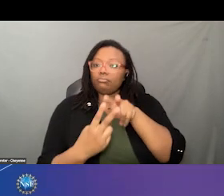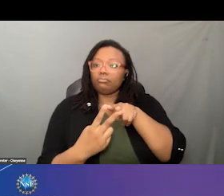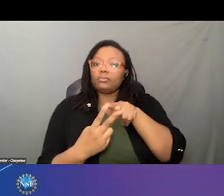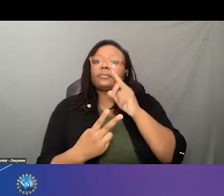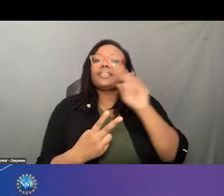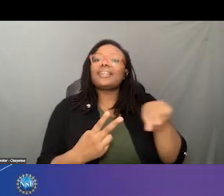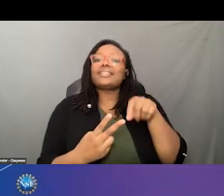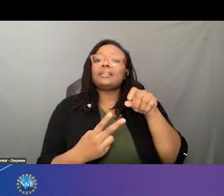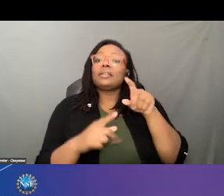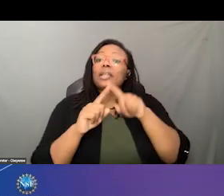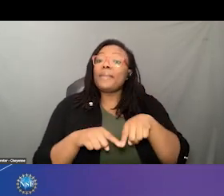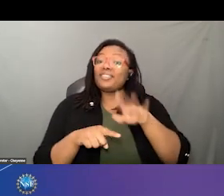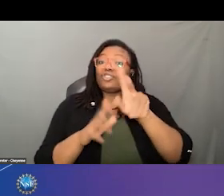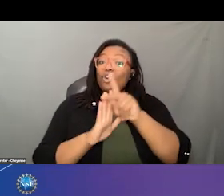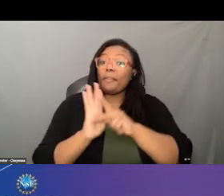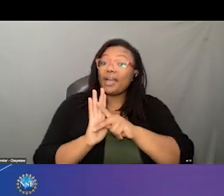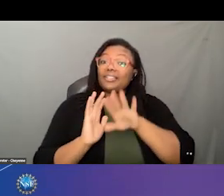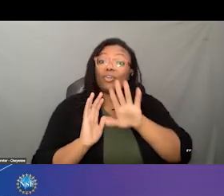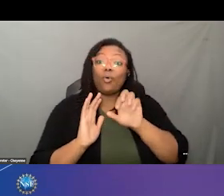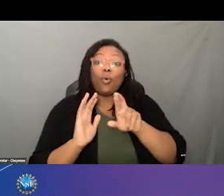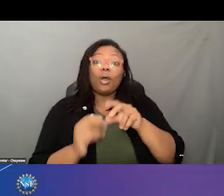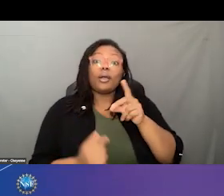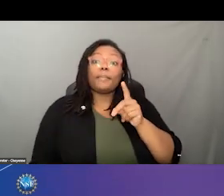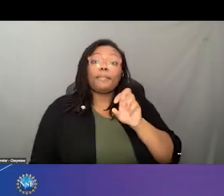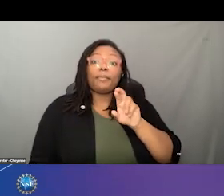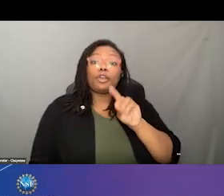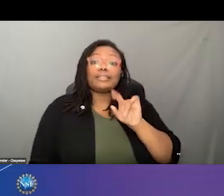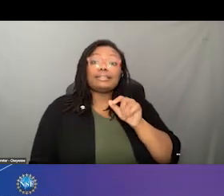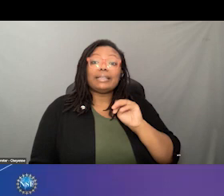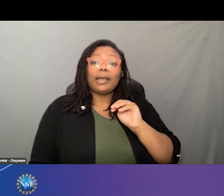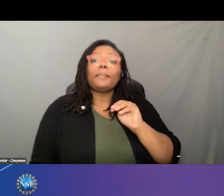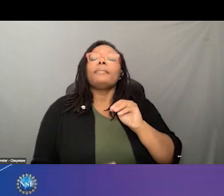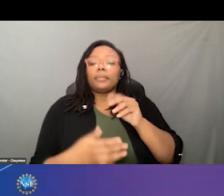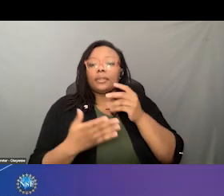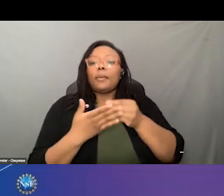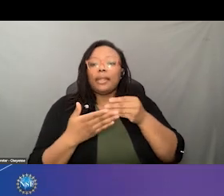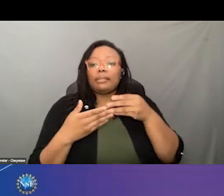And that is also subject to your policy or subject to per diem, which is whichever you decide to go.